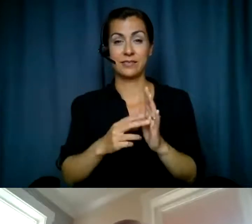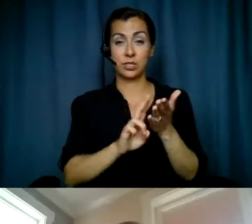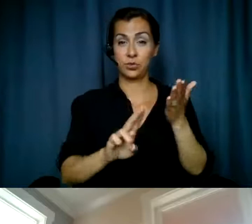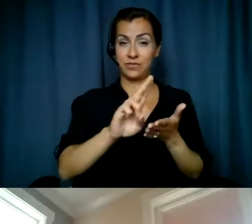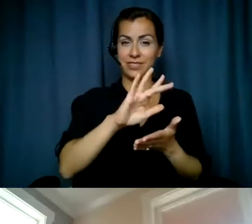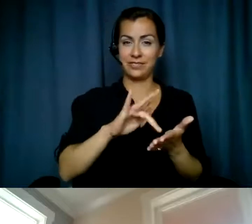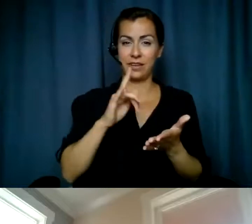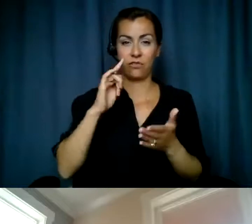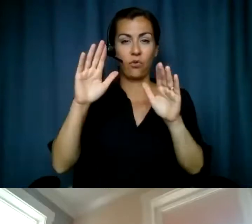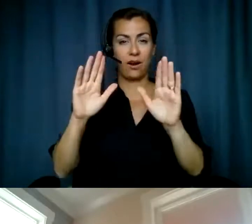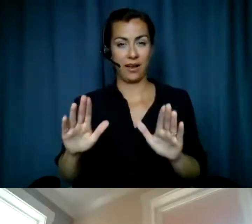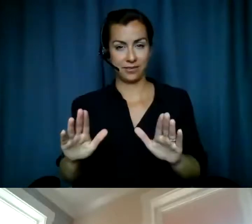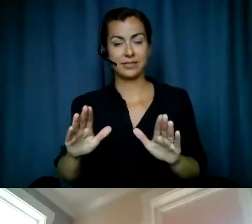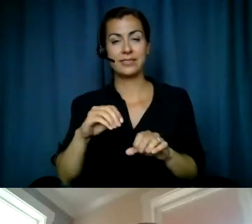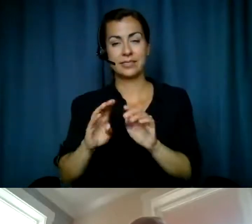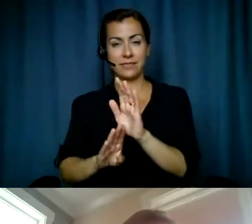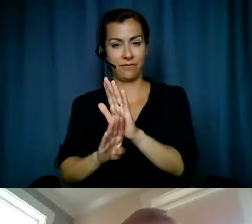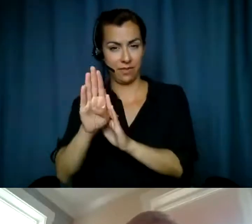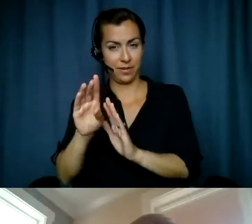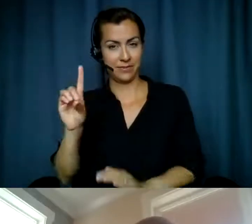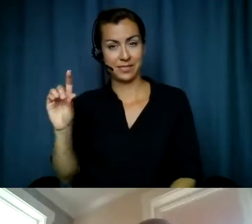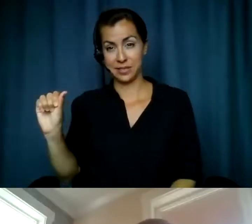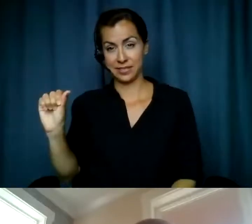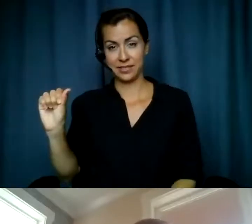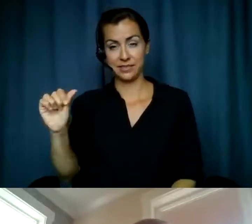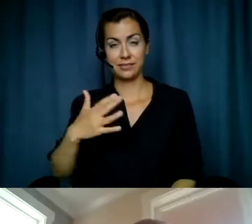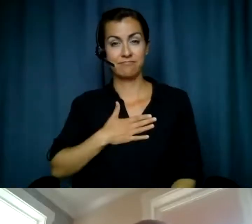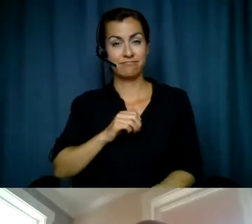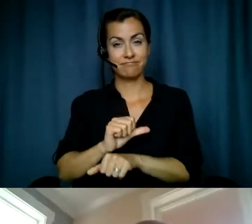education, research and evaluation, community outreach, service, and